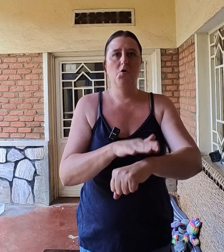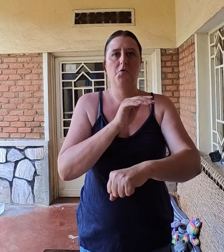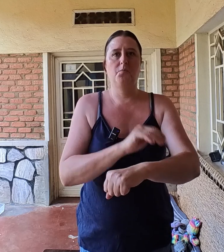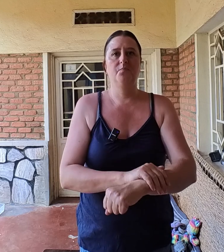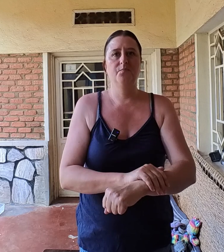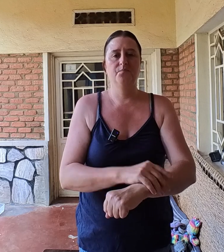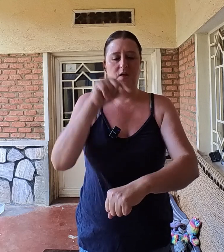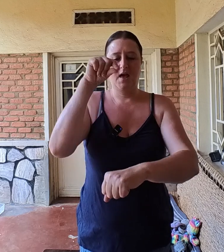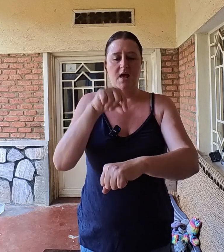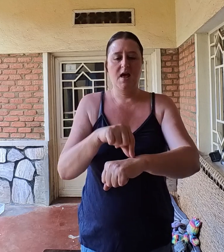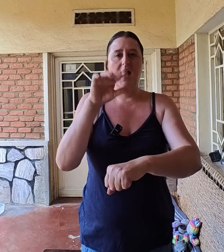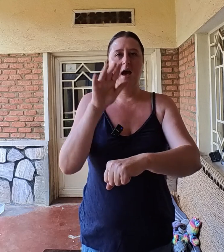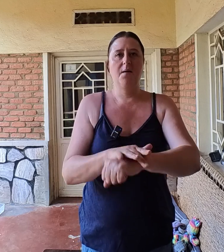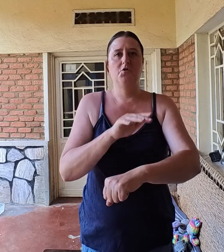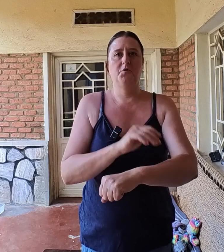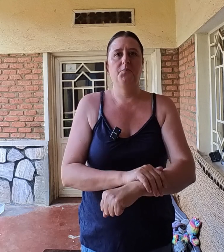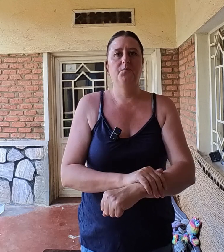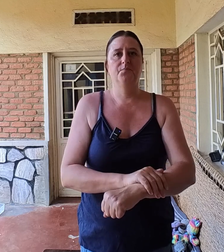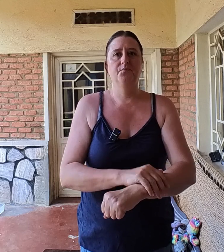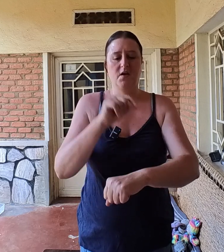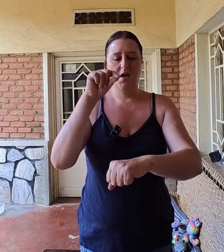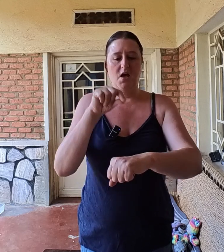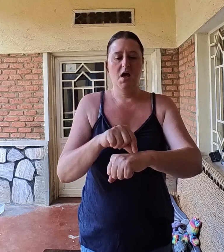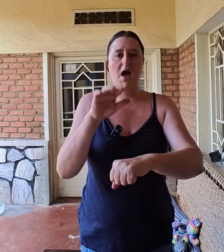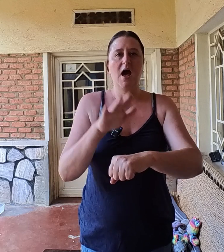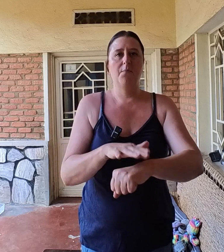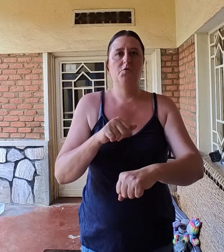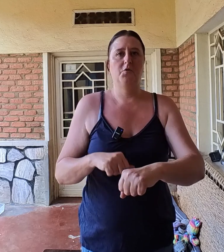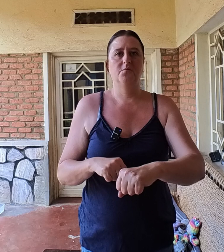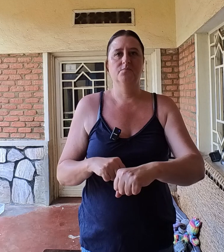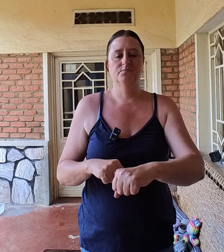Umubu.